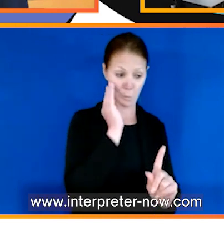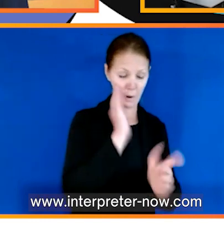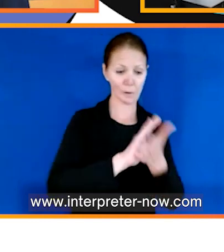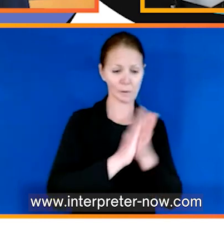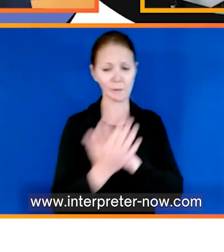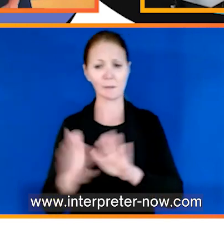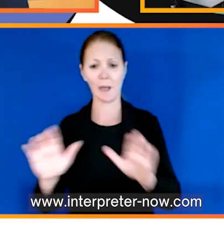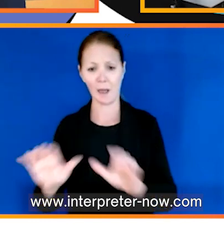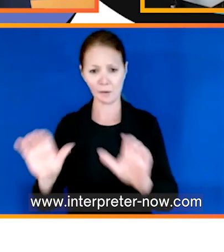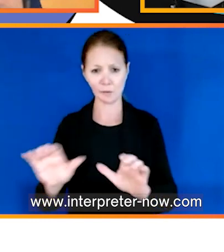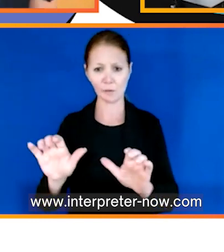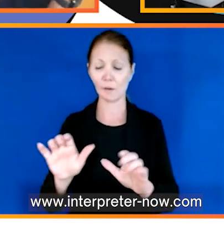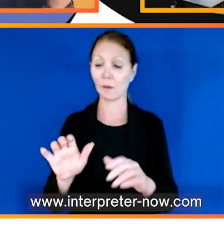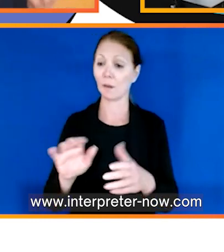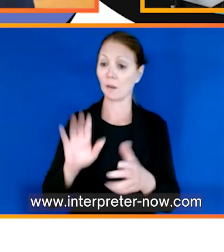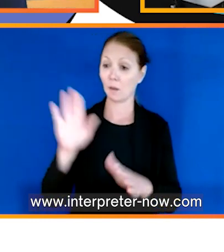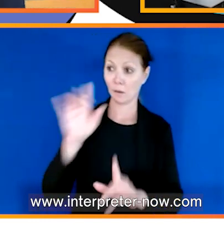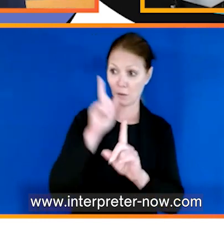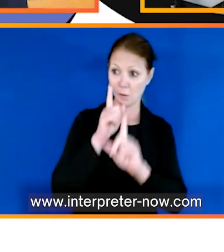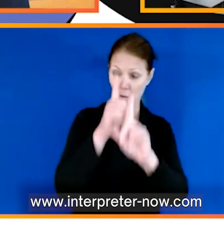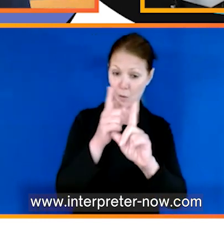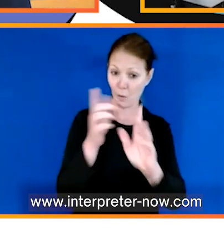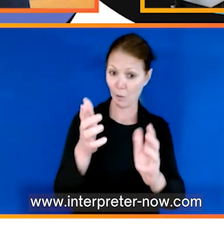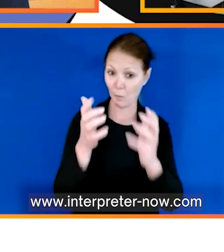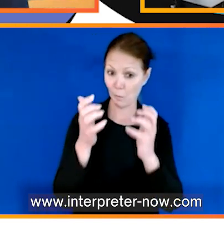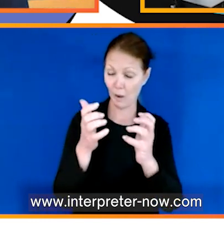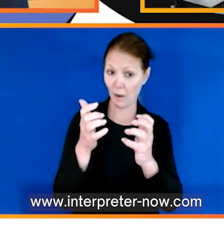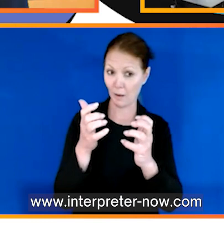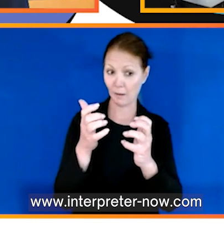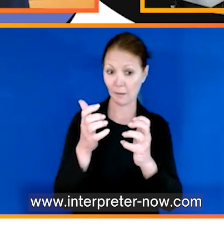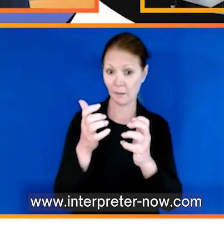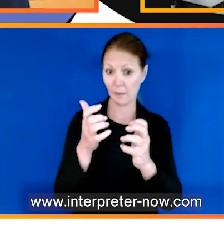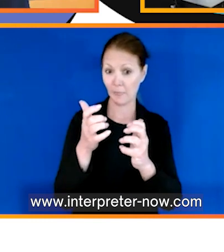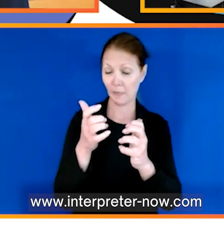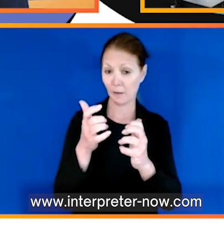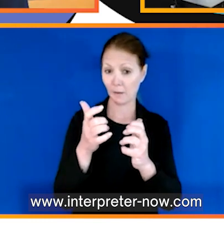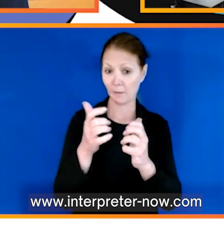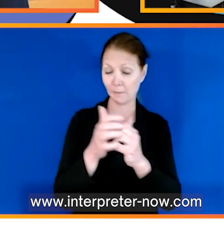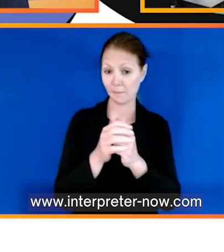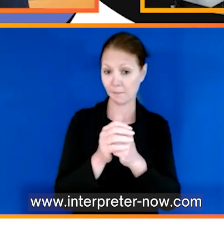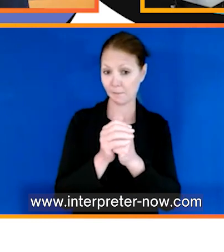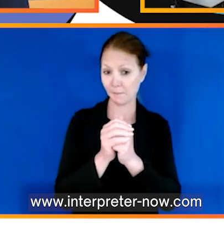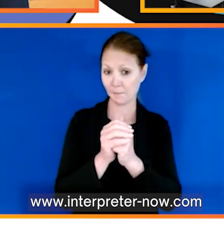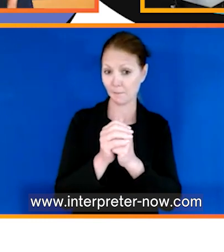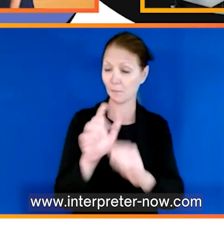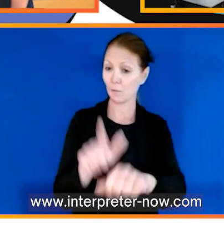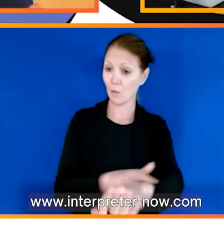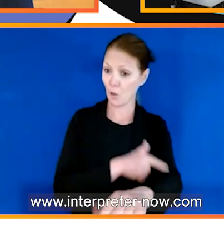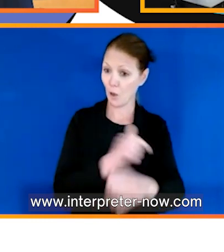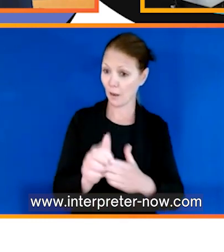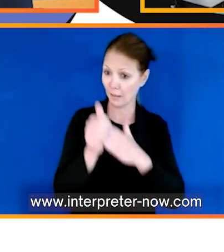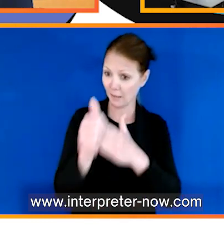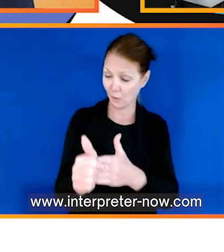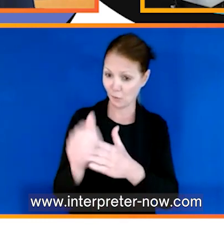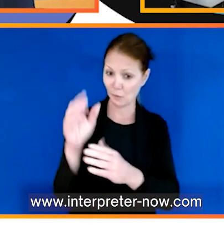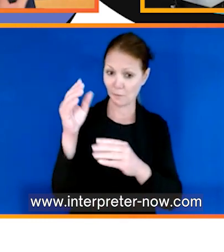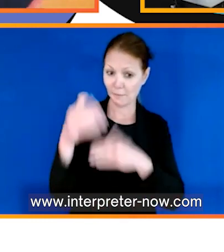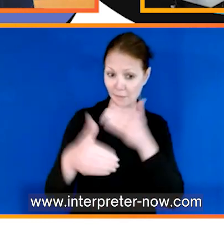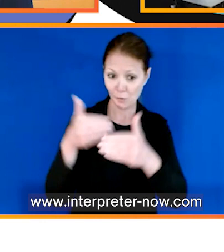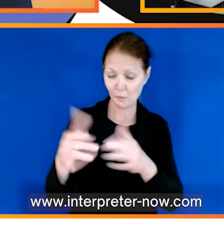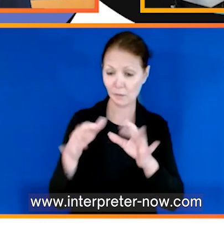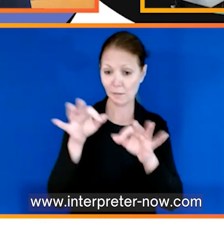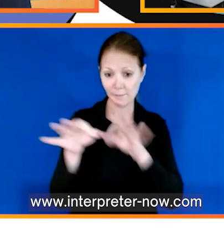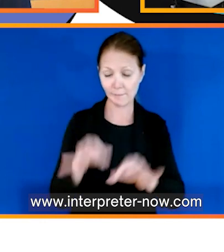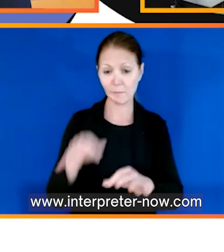So whether you're looking for a long leadership series around inclusive leadership, or you're